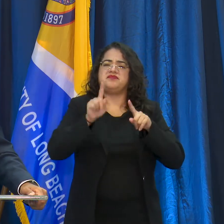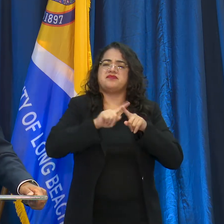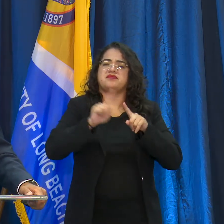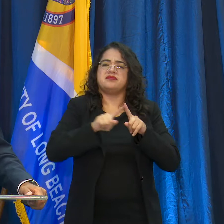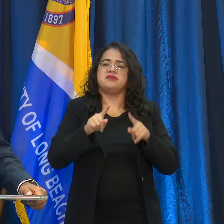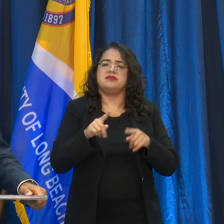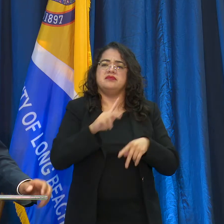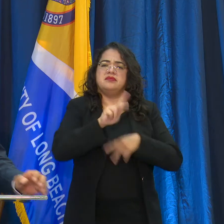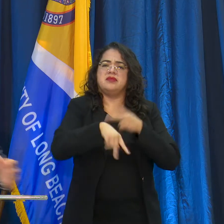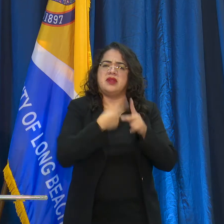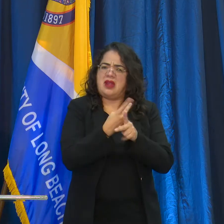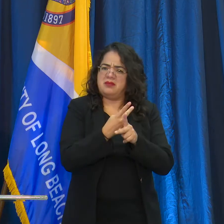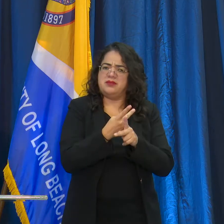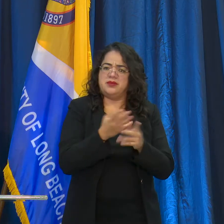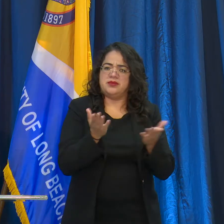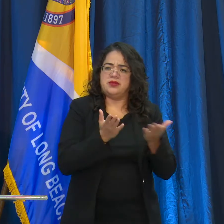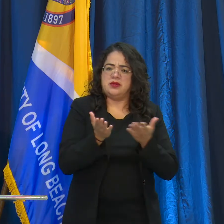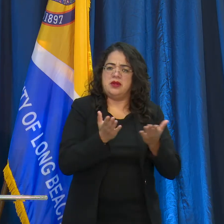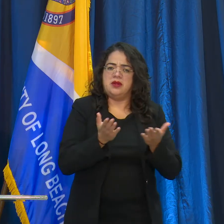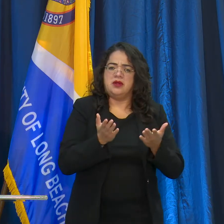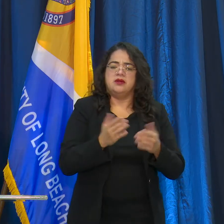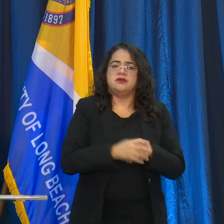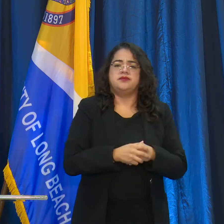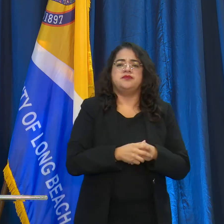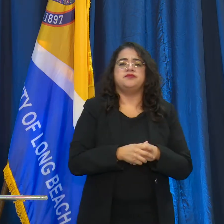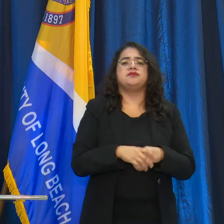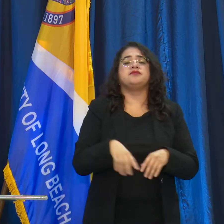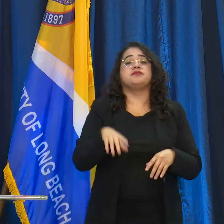Now if any of these types of businesses are able to move